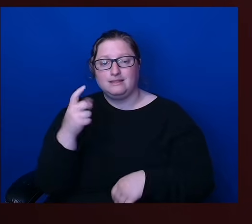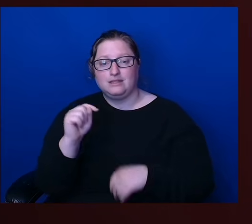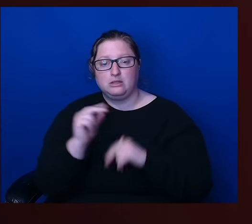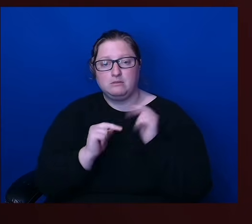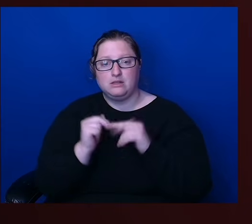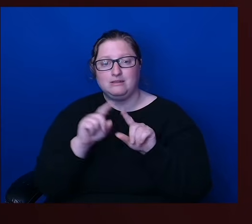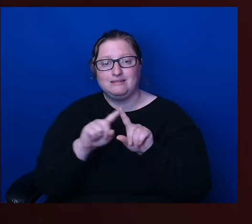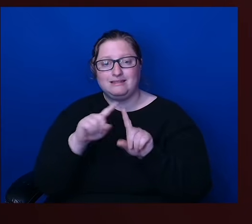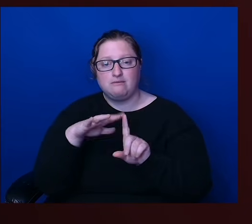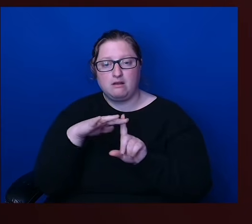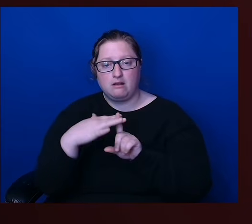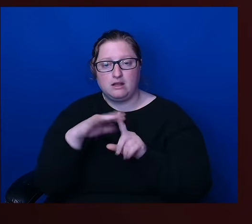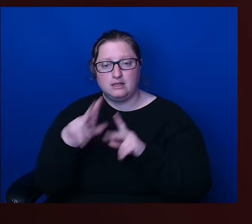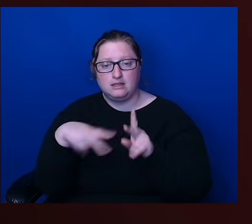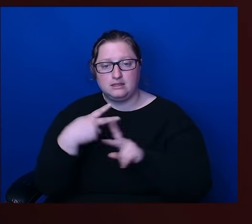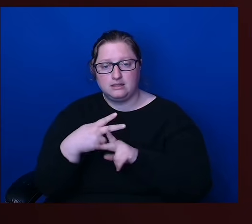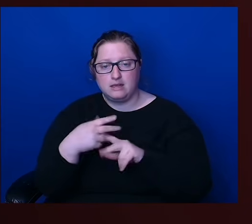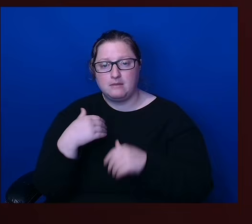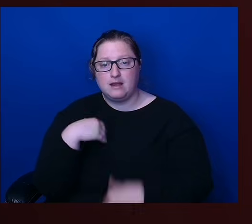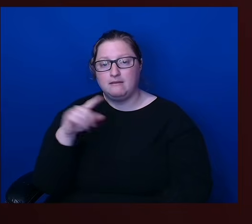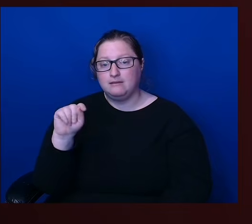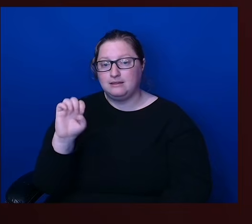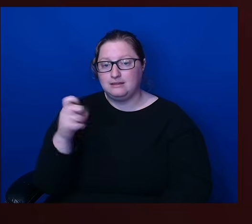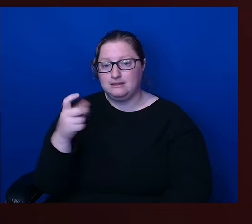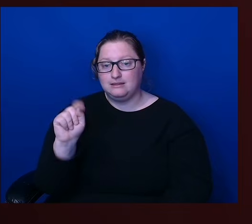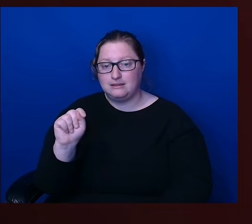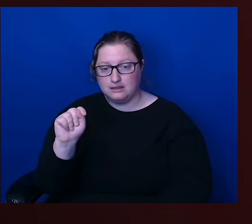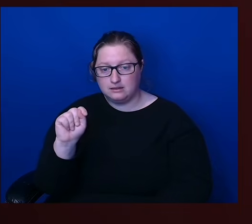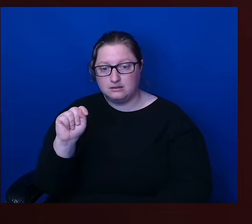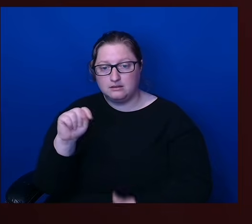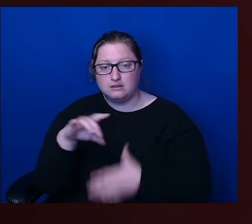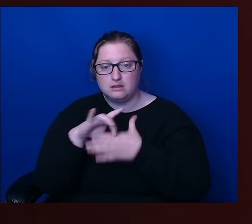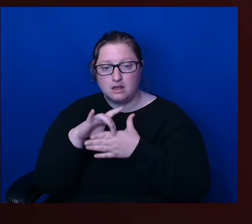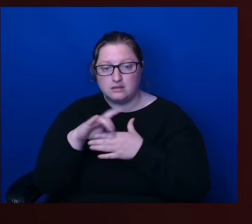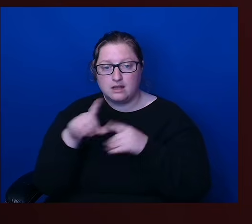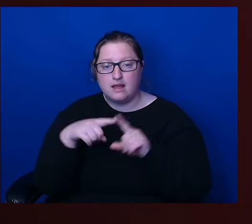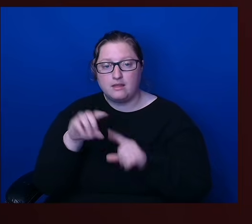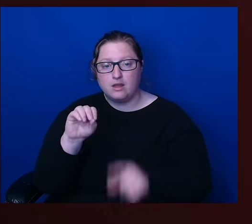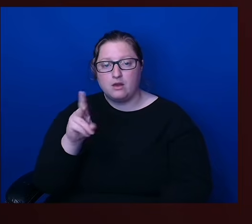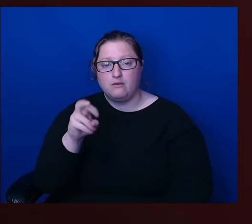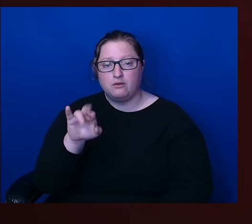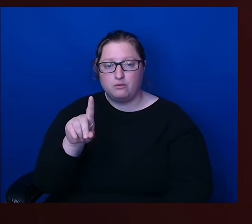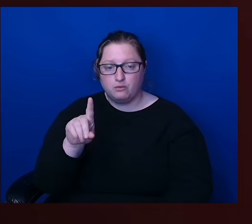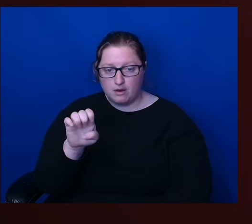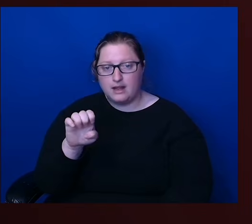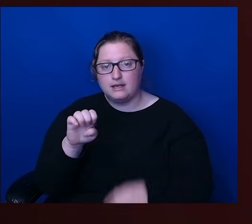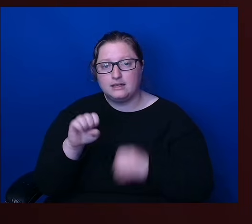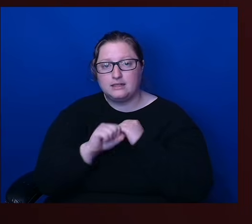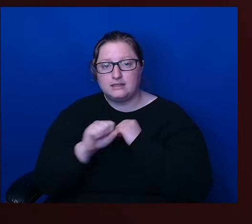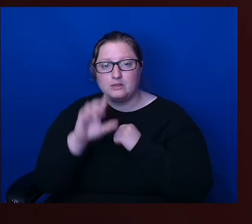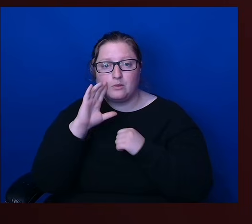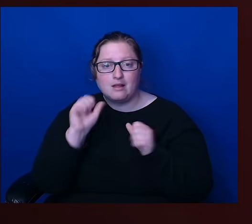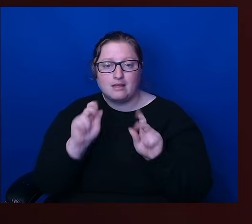so there's a text content and there's overrides and extensions that allow you to just send text directly and behind the scenes,